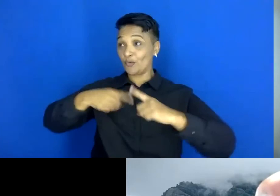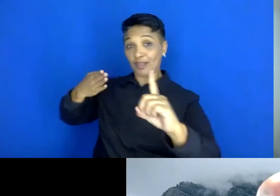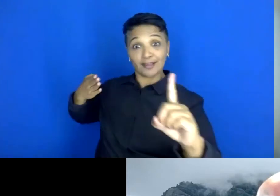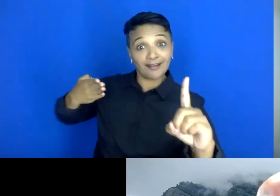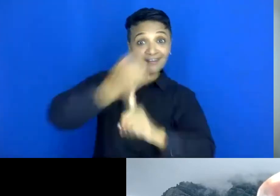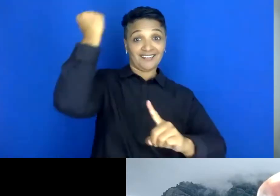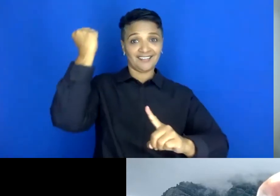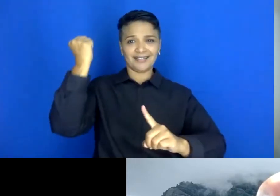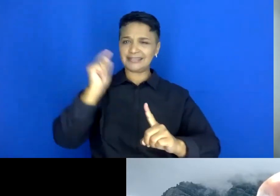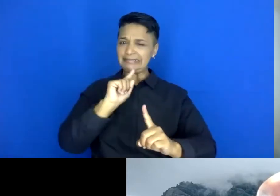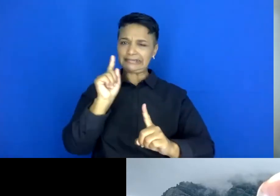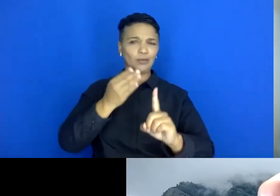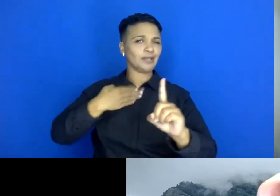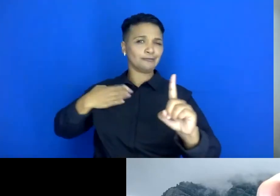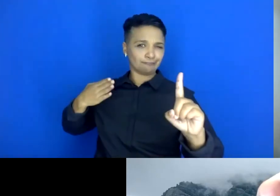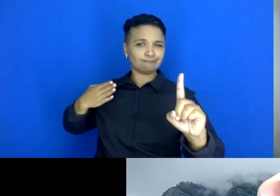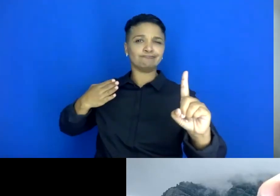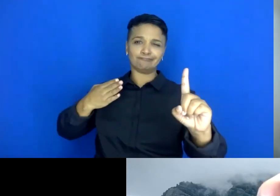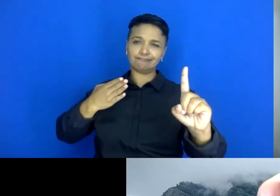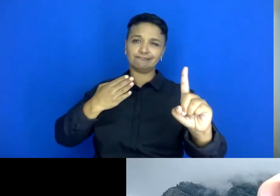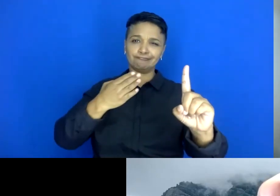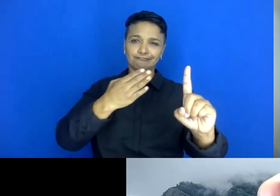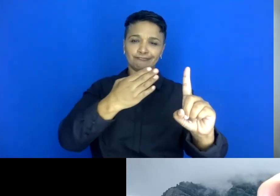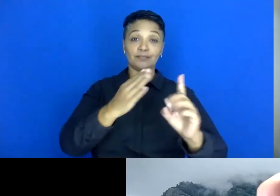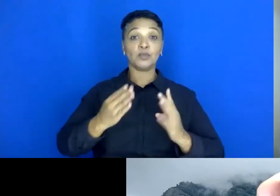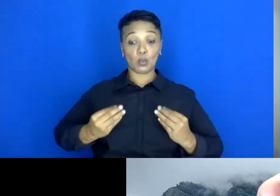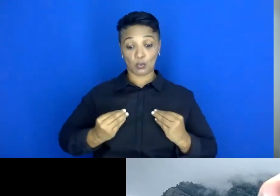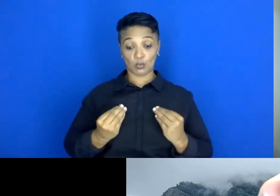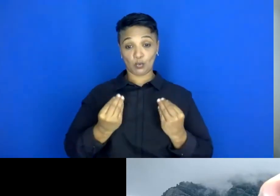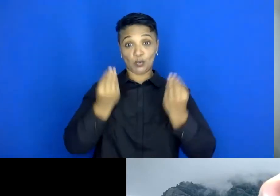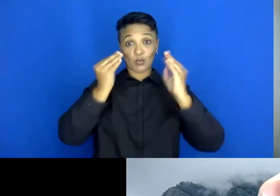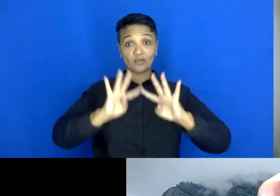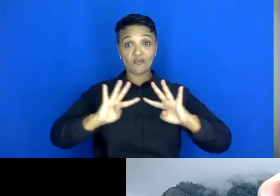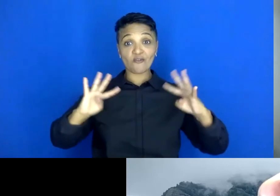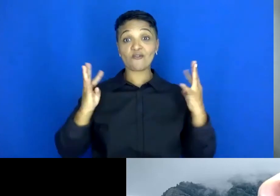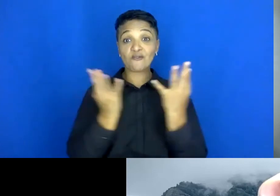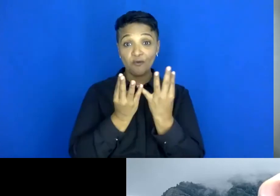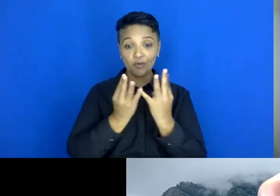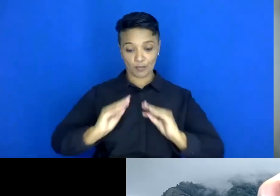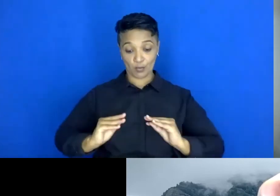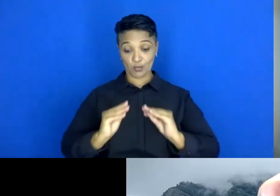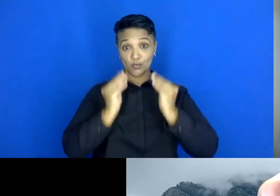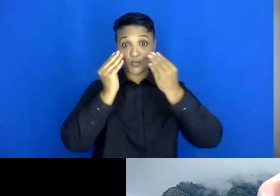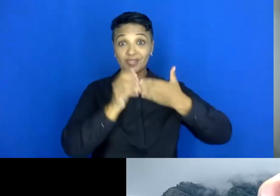but youth informed youth led and youth inspired is fully recognized by the un system so i must say